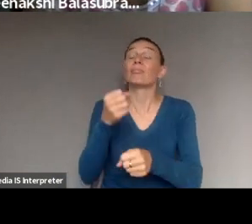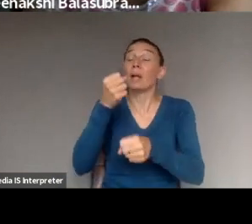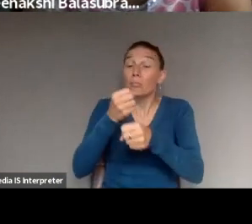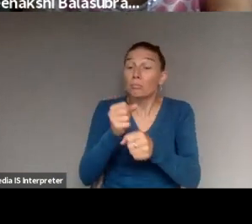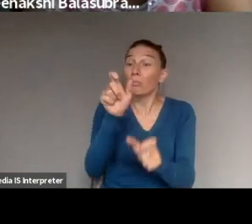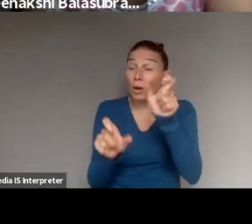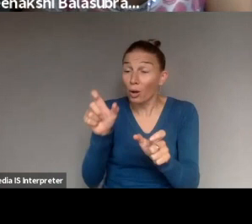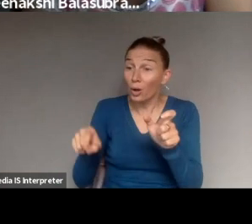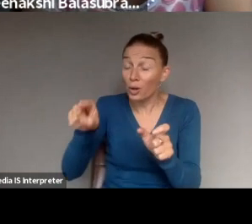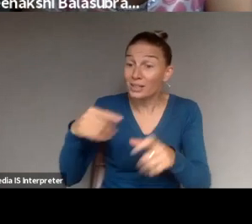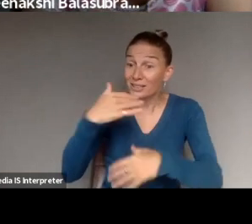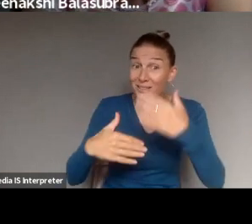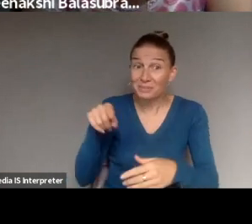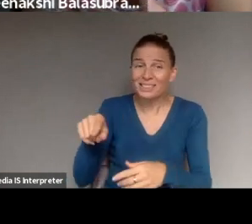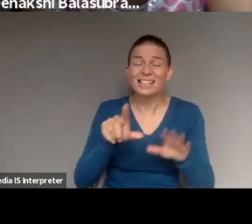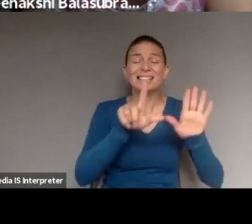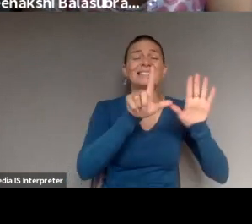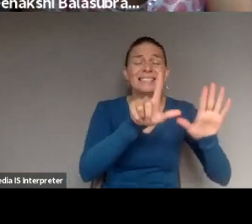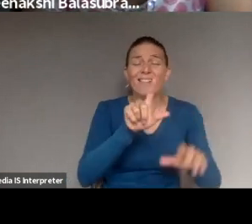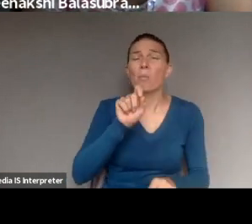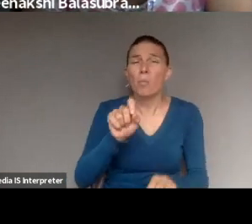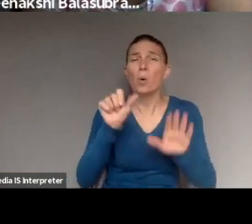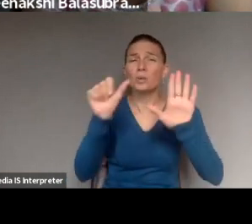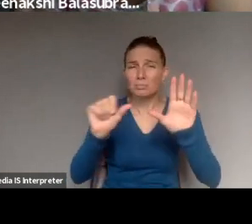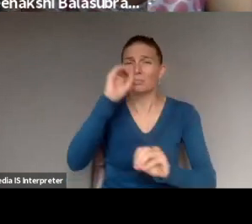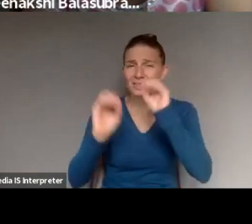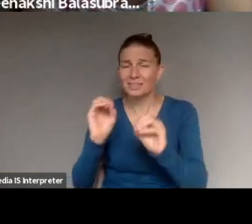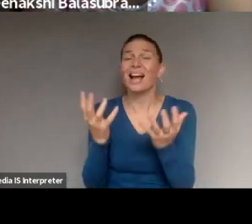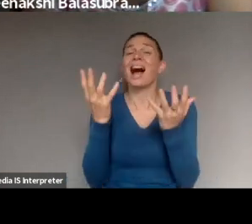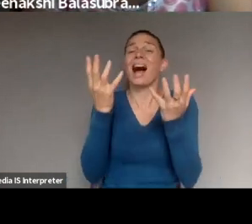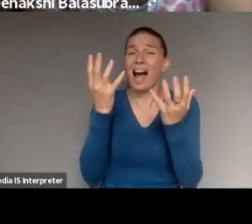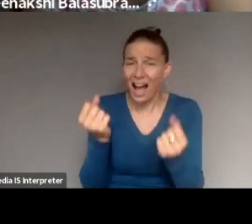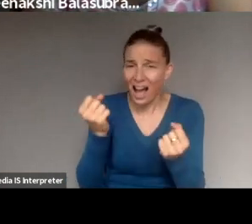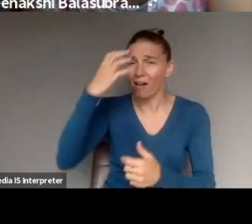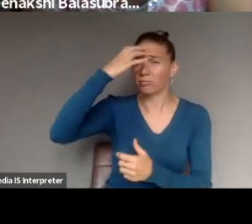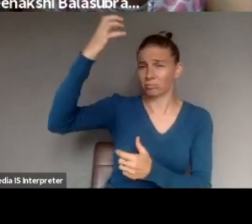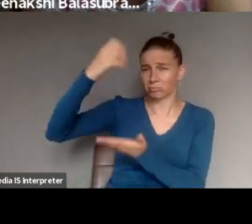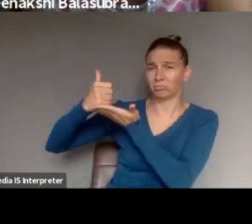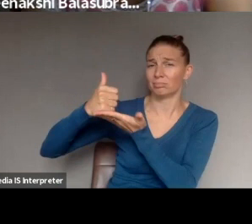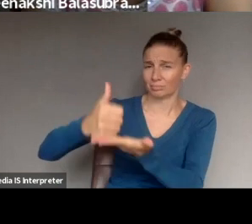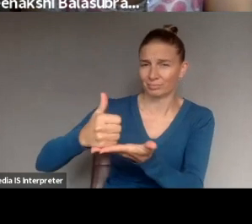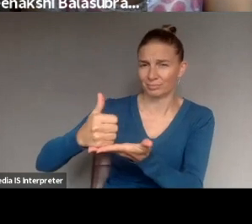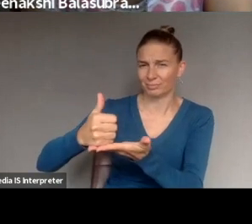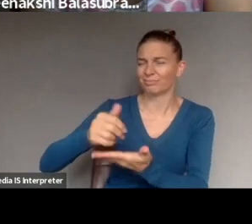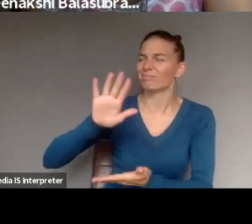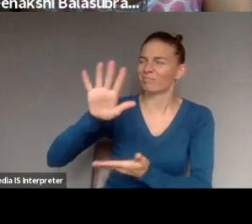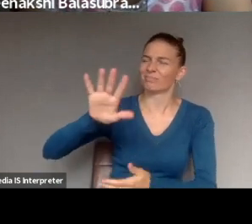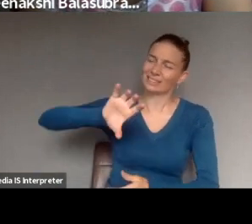are covered by the [unintelligible] Ghandi disability pension or the national social assistance programme, which is used to provide COVID relief.